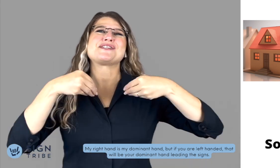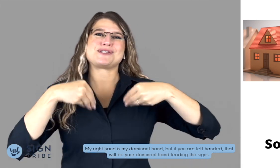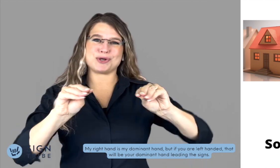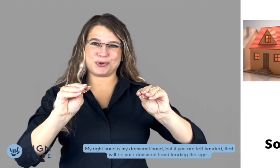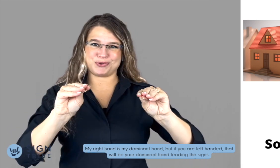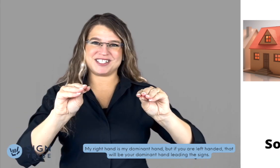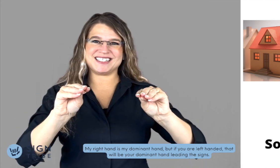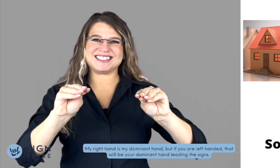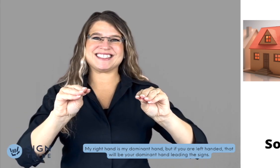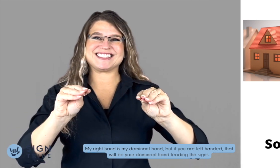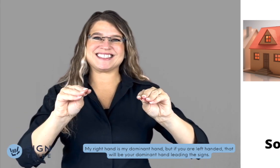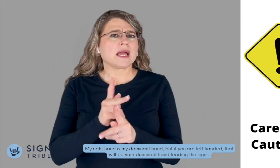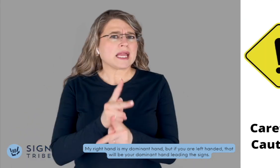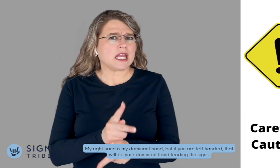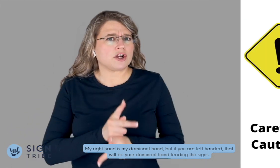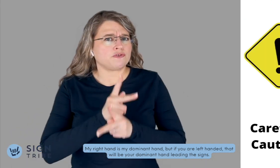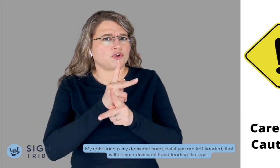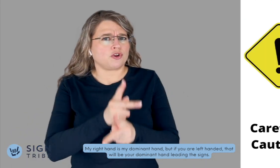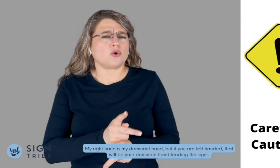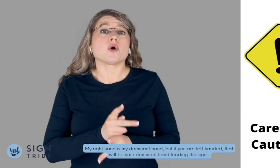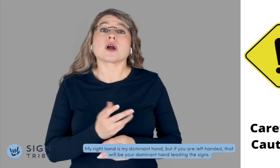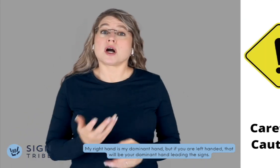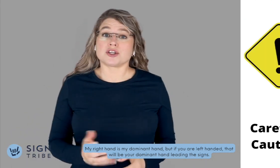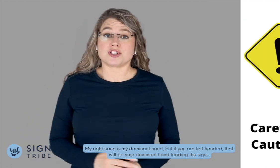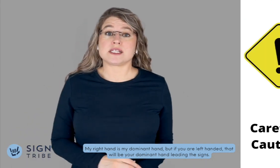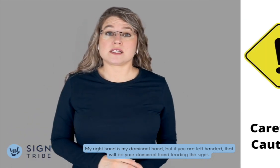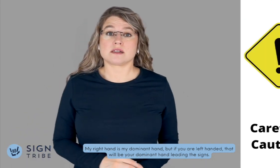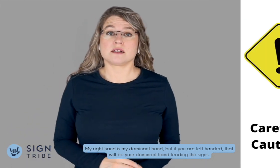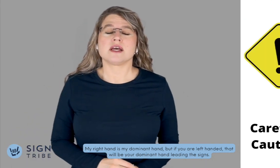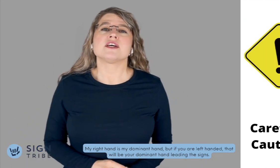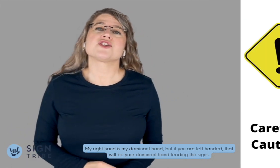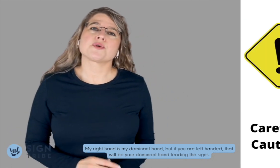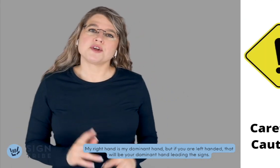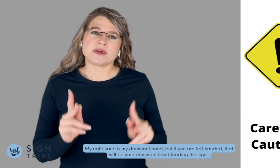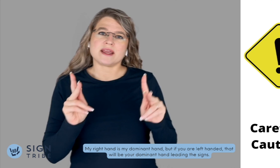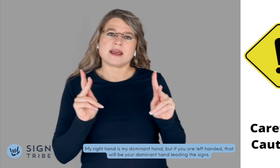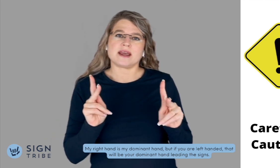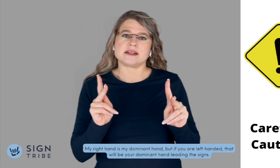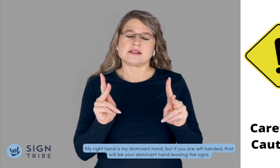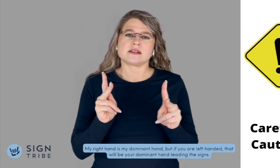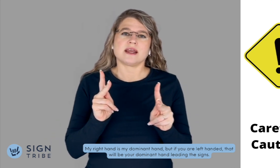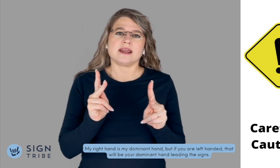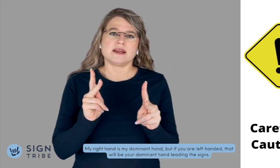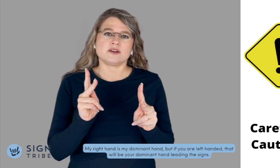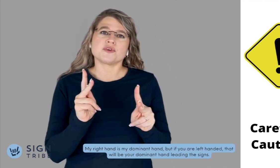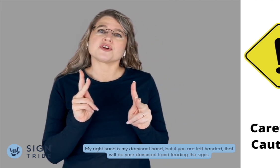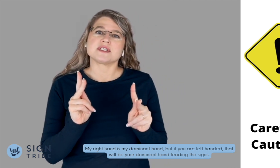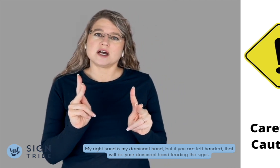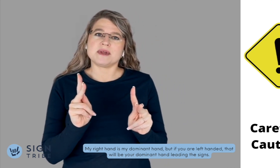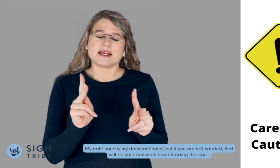Sold. Careful or cautious. So you're going to make K's and with your dominant